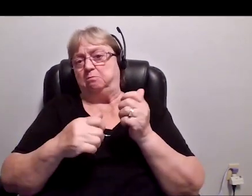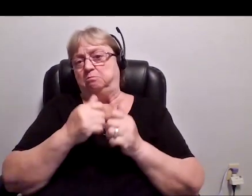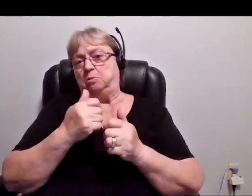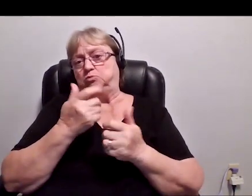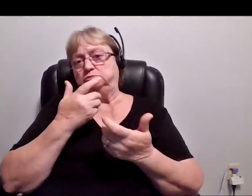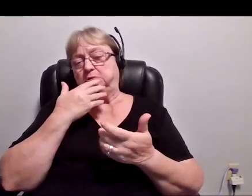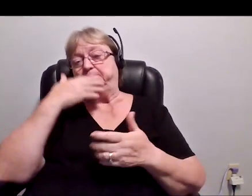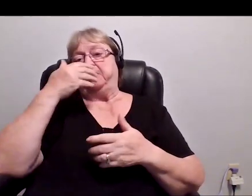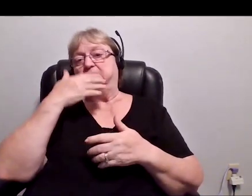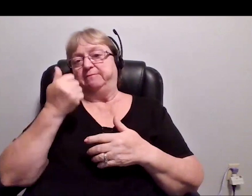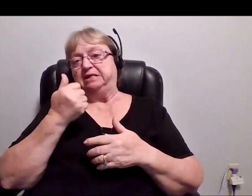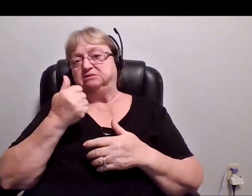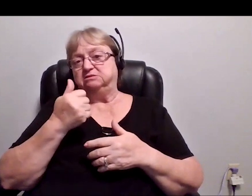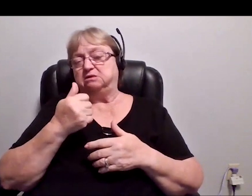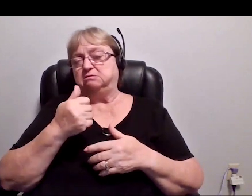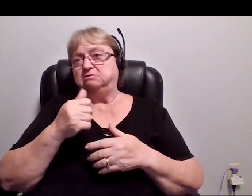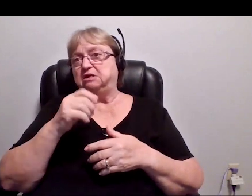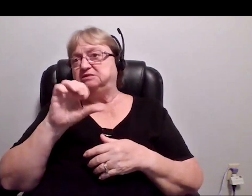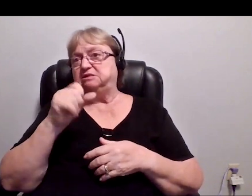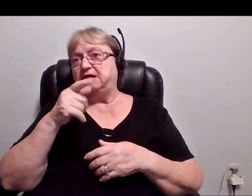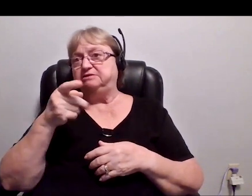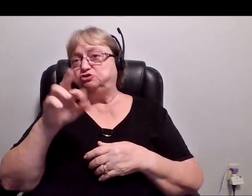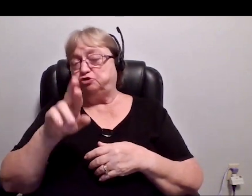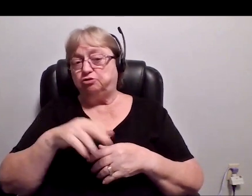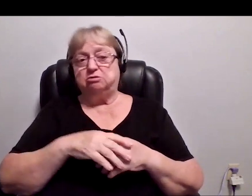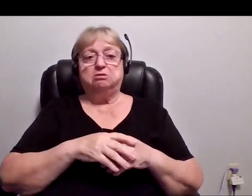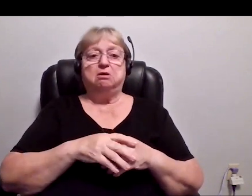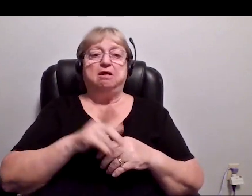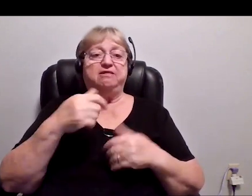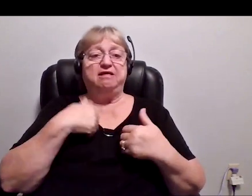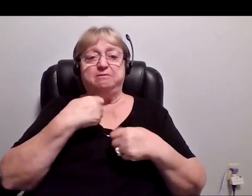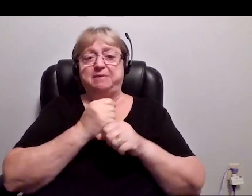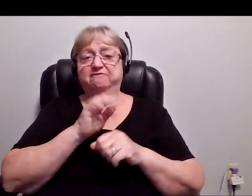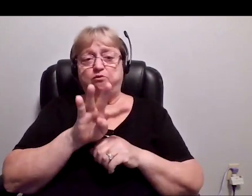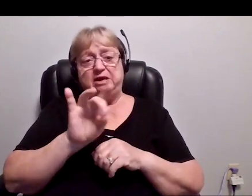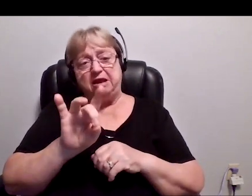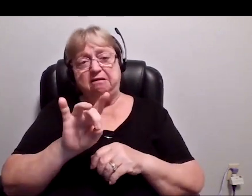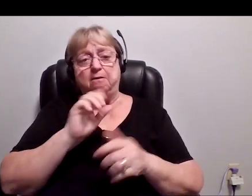Kansas also hosted the Make48 competition, where they had schools for the blind come from